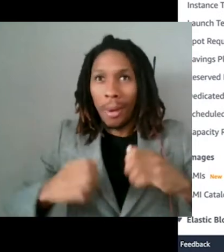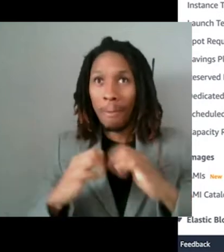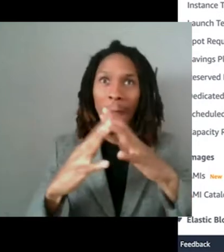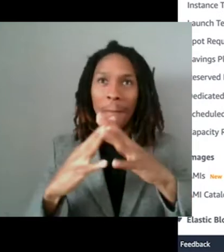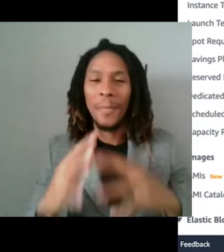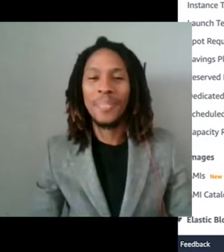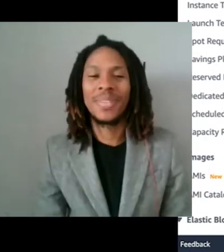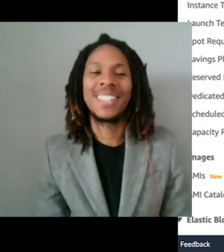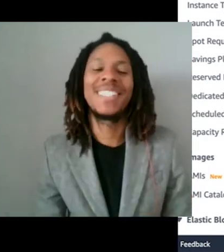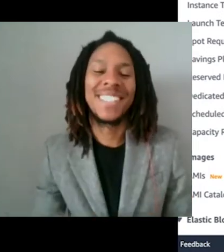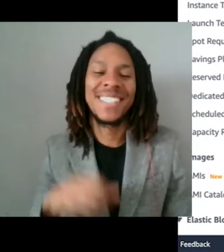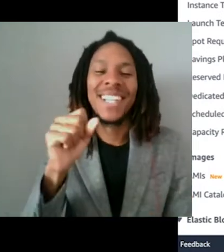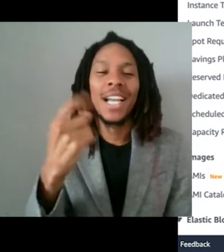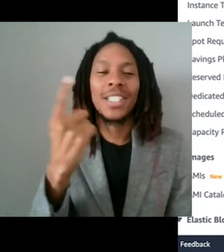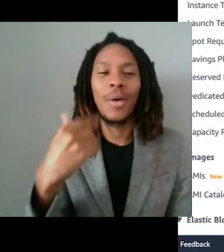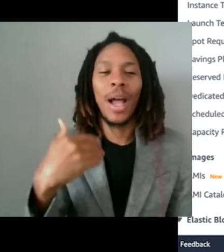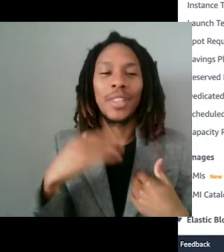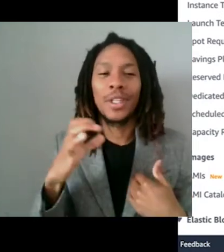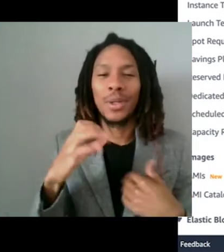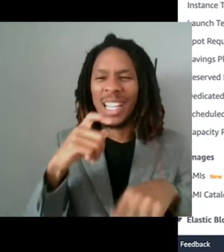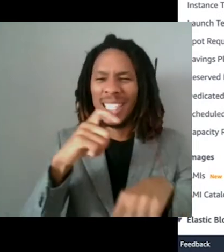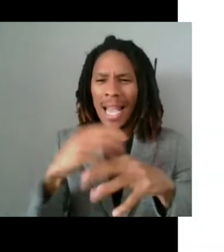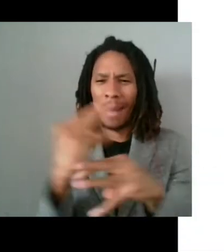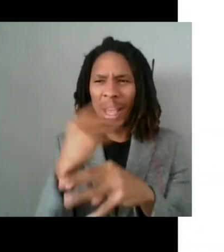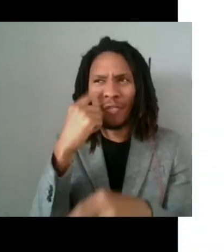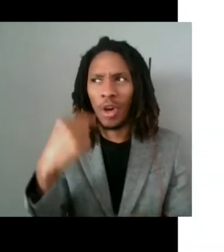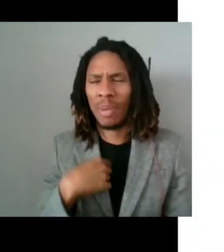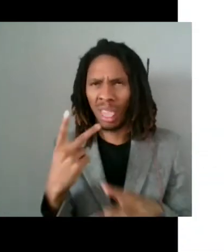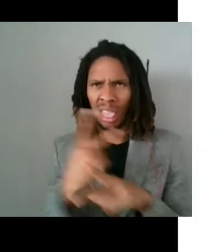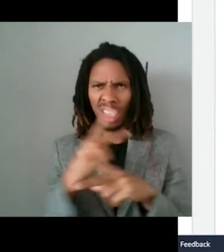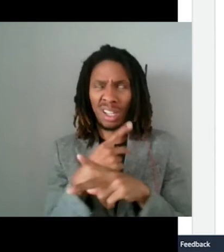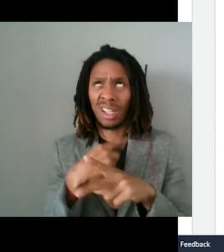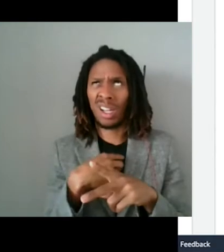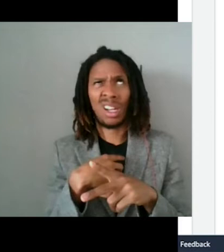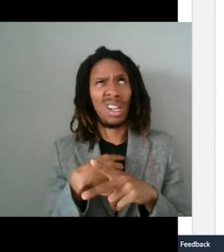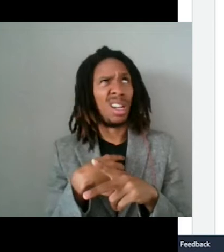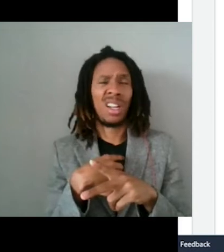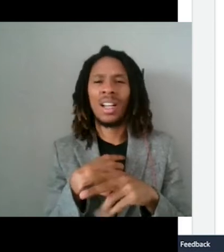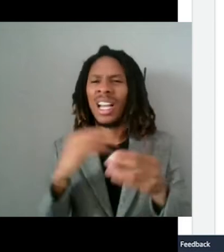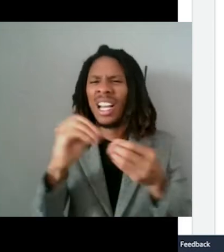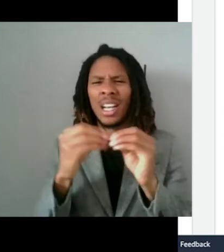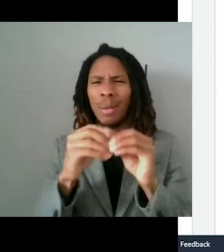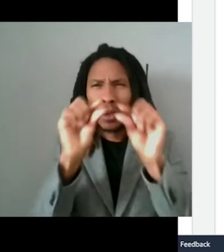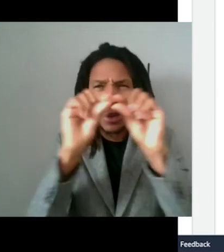Someone's gonna have to do time math for me. The numbers are too small for me to see, I apologize.